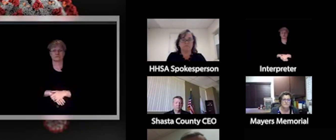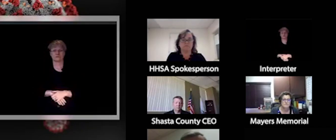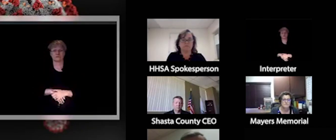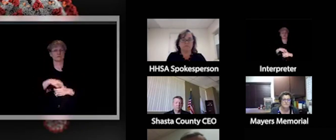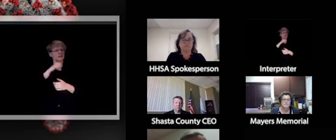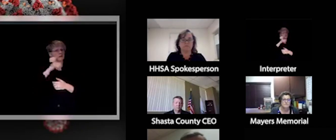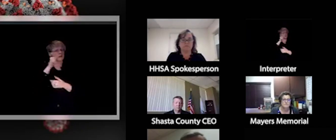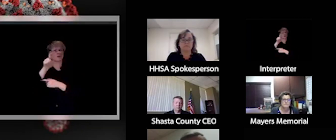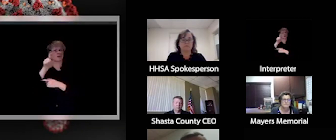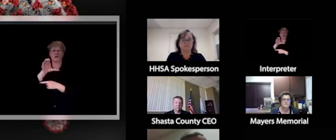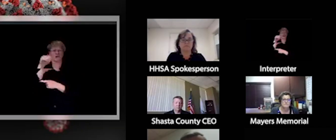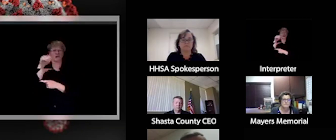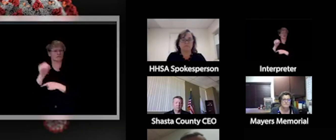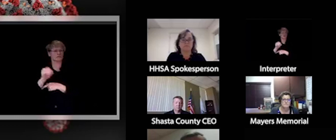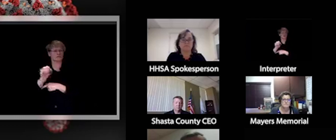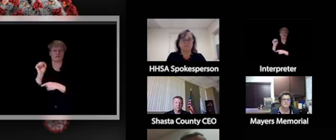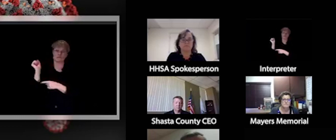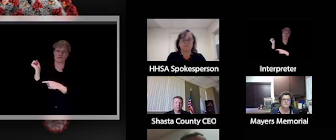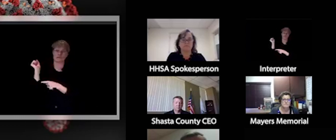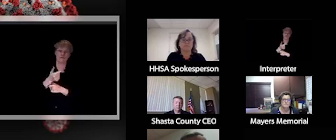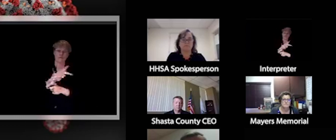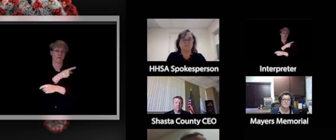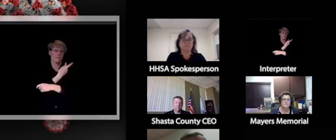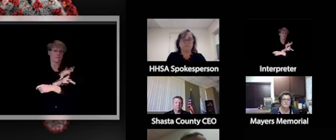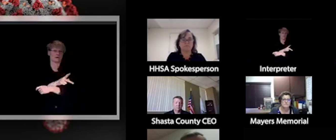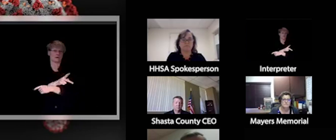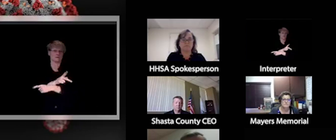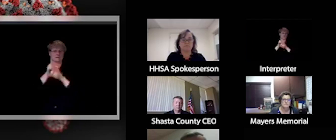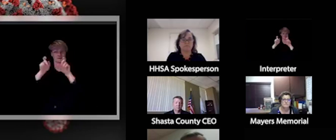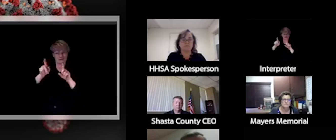tested for COVID-19, there are a significant amount who do. And it really is up to the